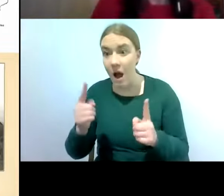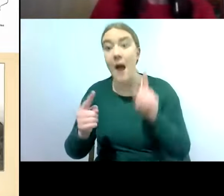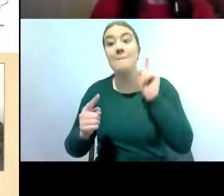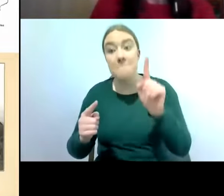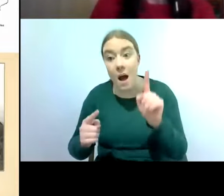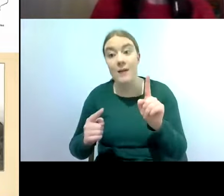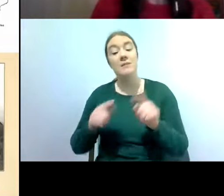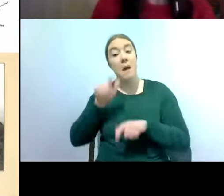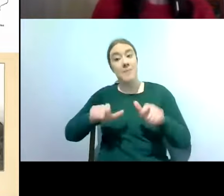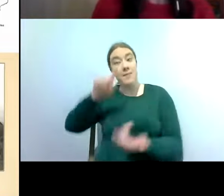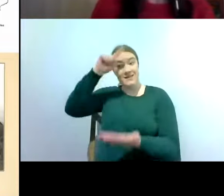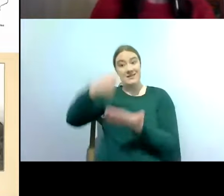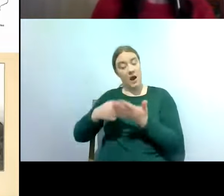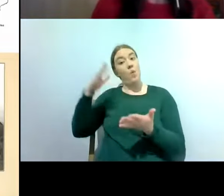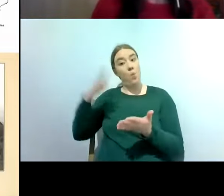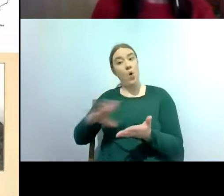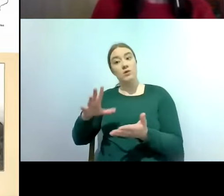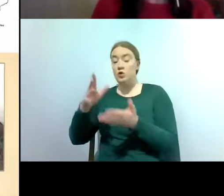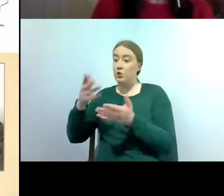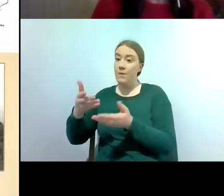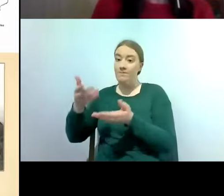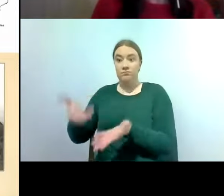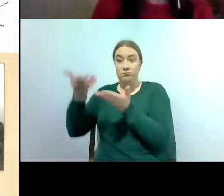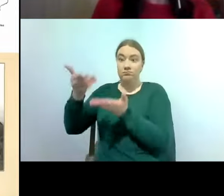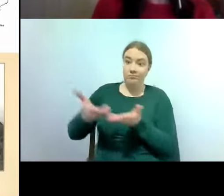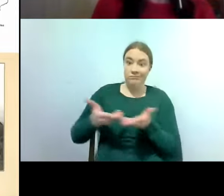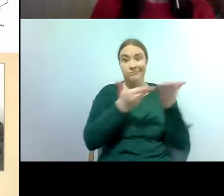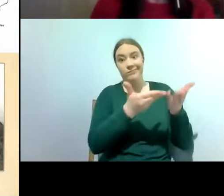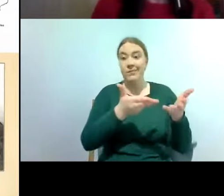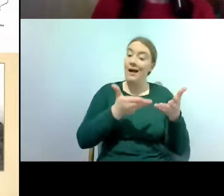and the photo at the bottom right is one of the first barbel ever brought into the